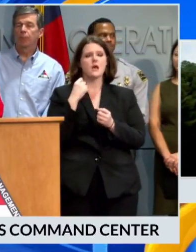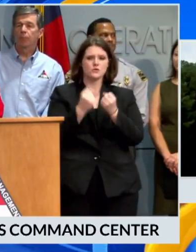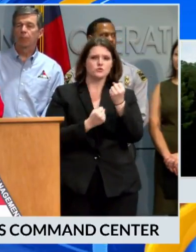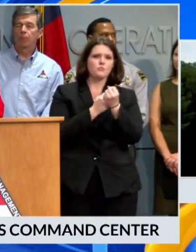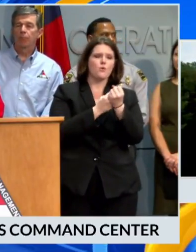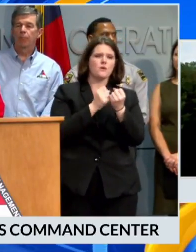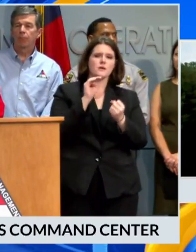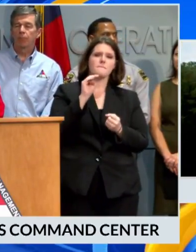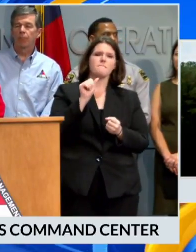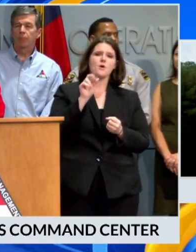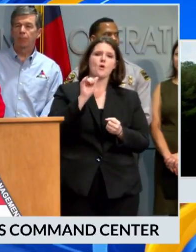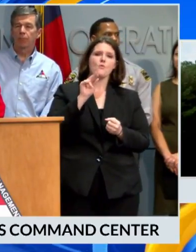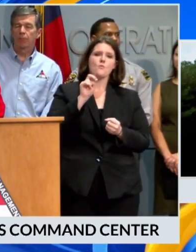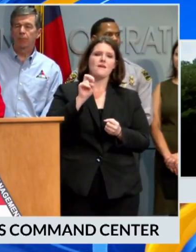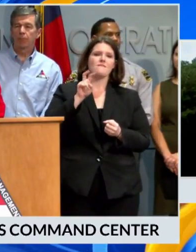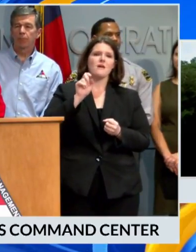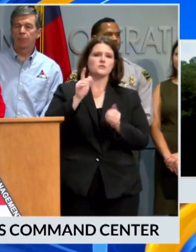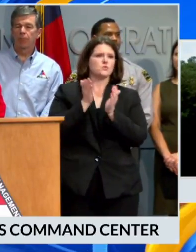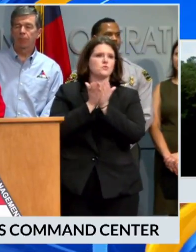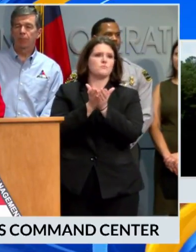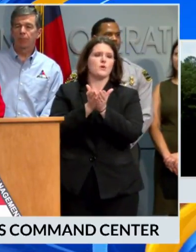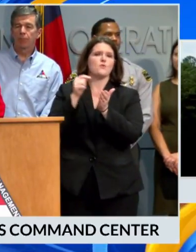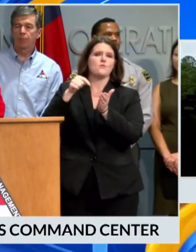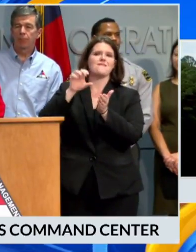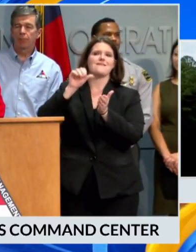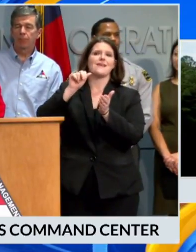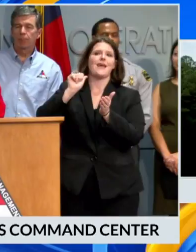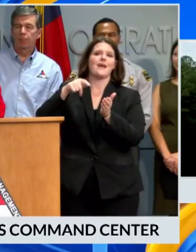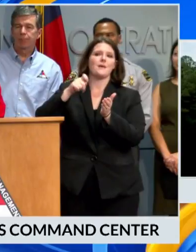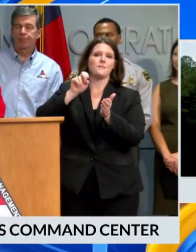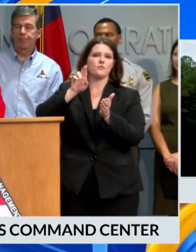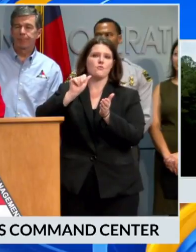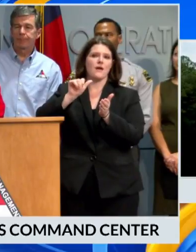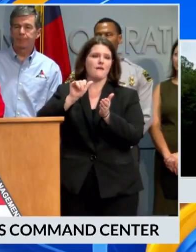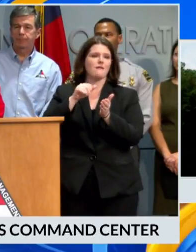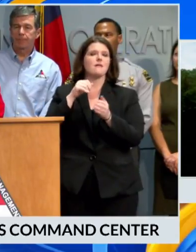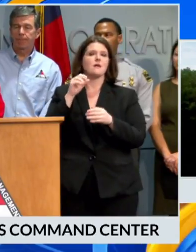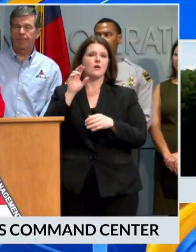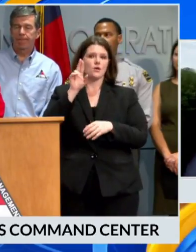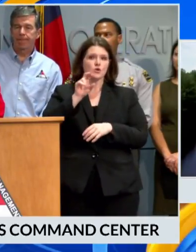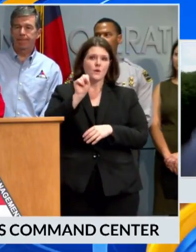APPRECIATION FOR THE PARTNERS WHO ARE HELPING US GETTING THE PORTS OPEN, SUPPORTING THIS